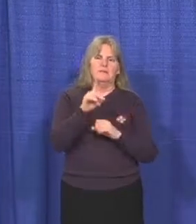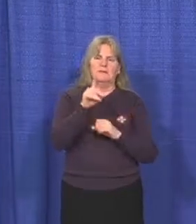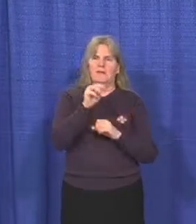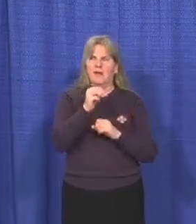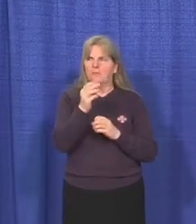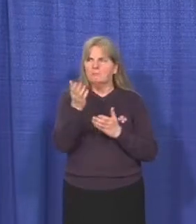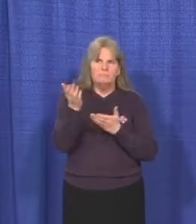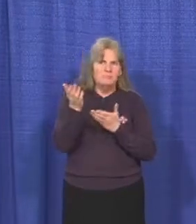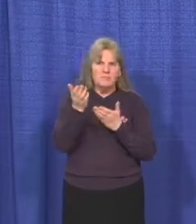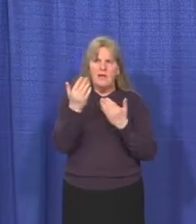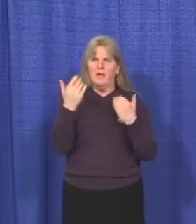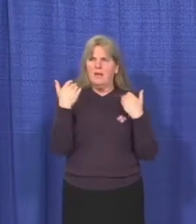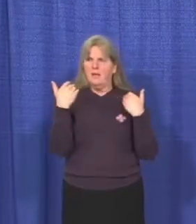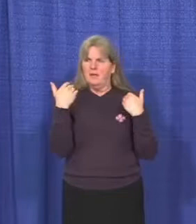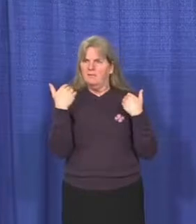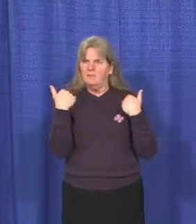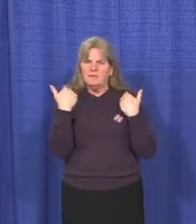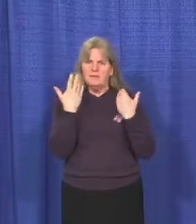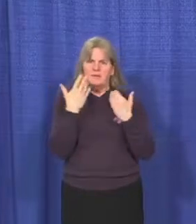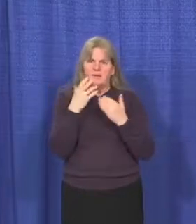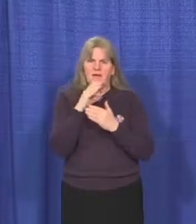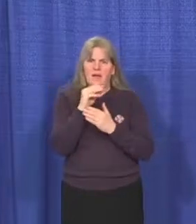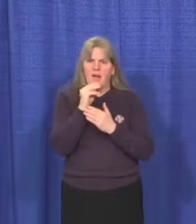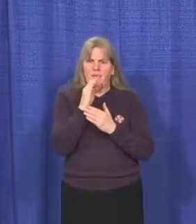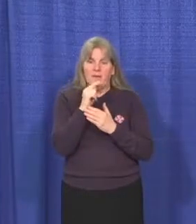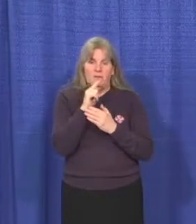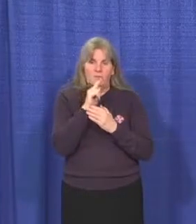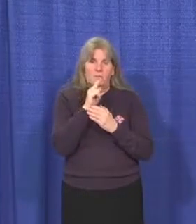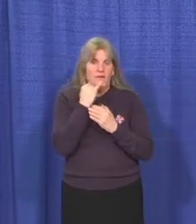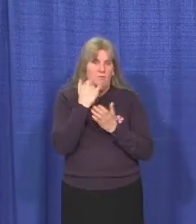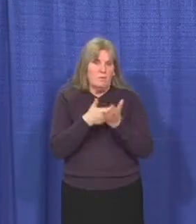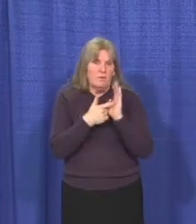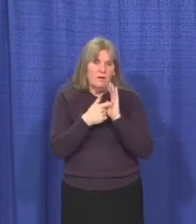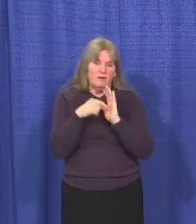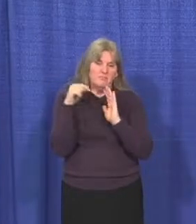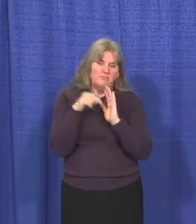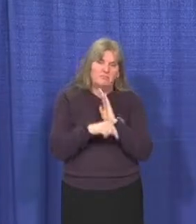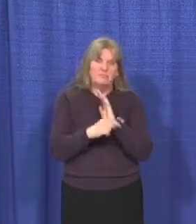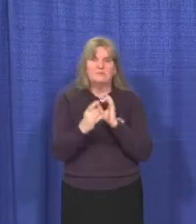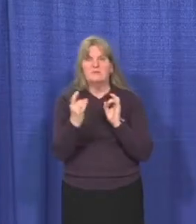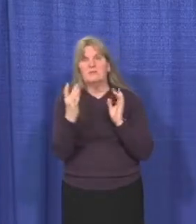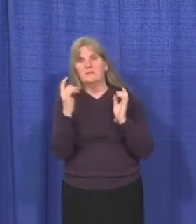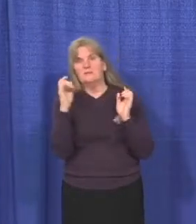ministers and cabinet if needed.